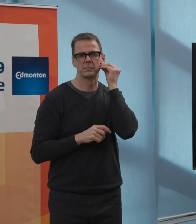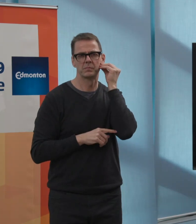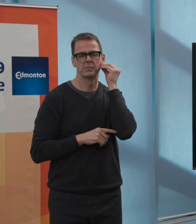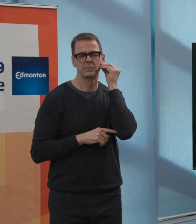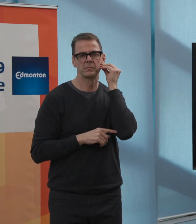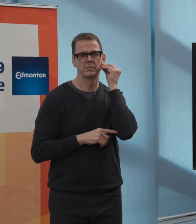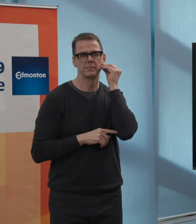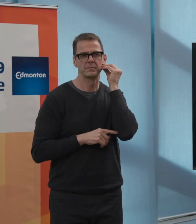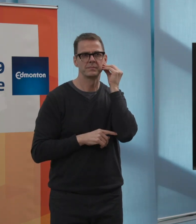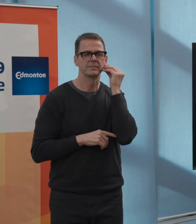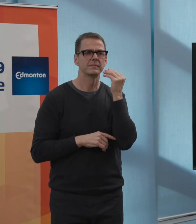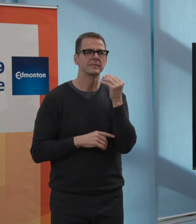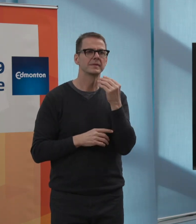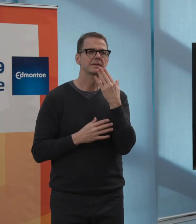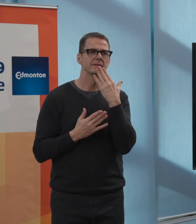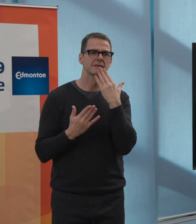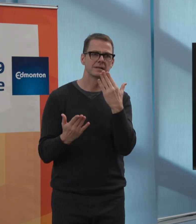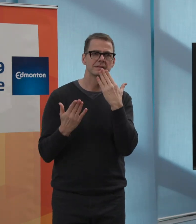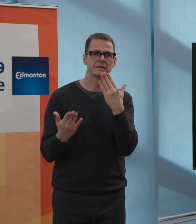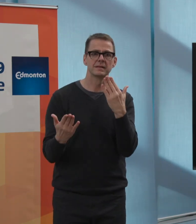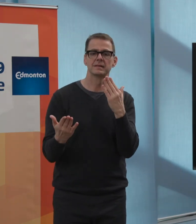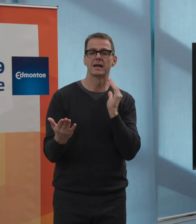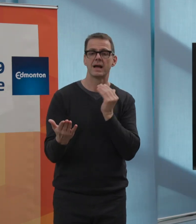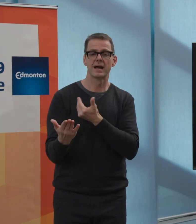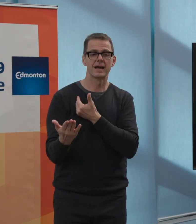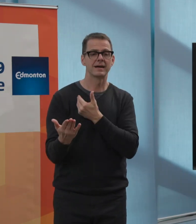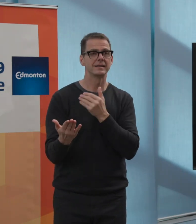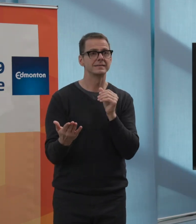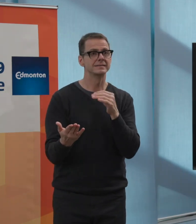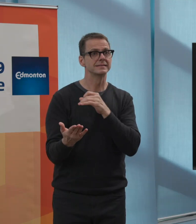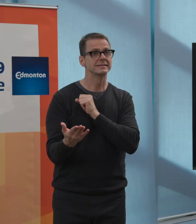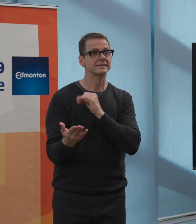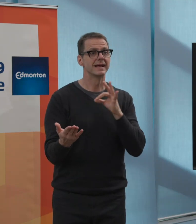customers and the broader community for your understanding and support during